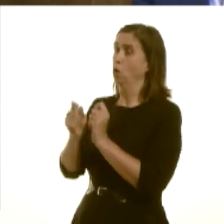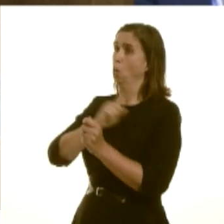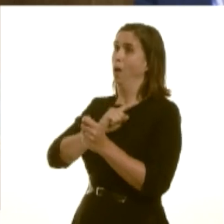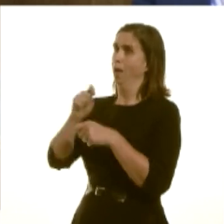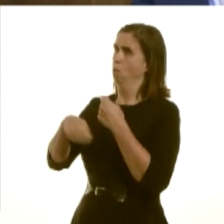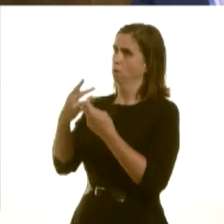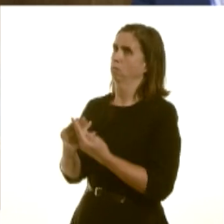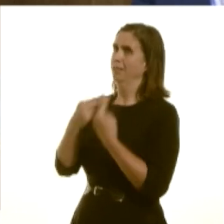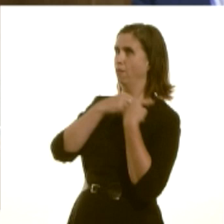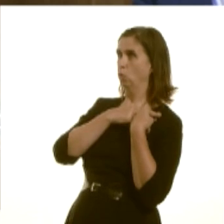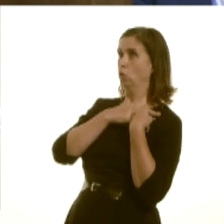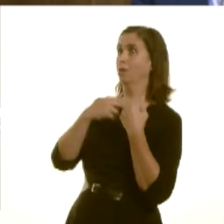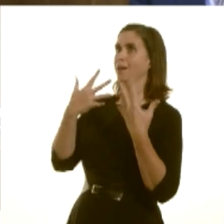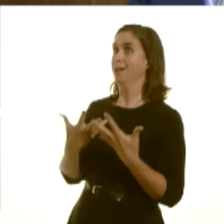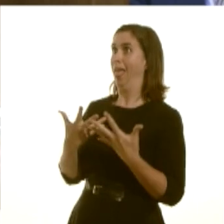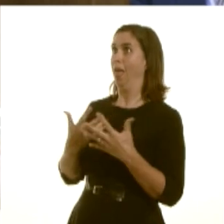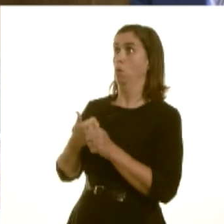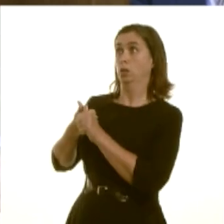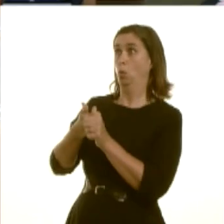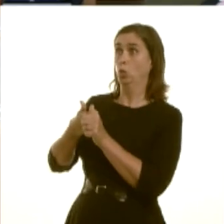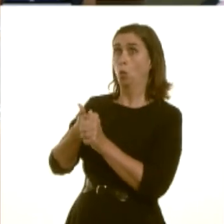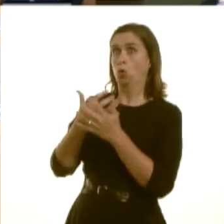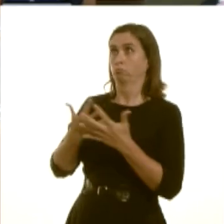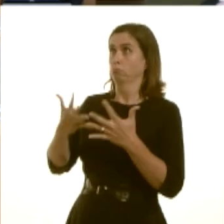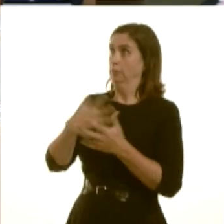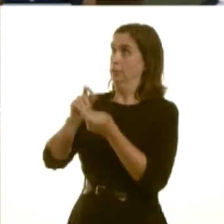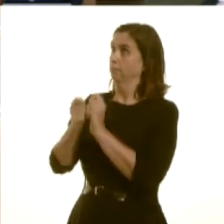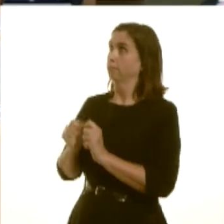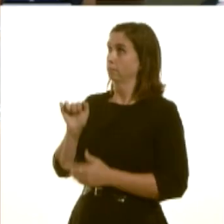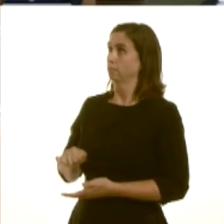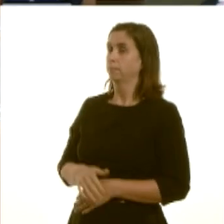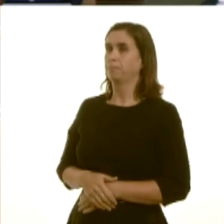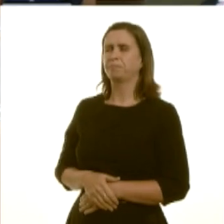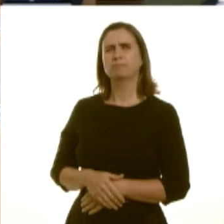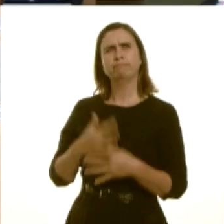glad to say, has gained increasing support. Keith Davies: In a world of growing uncertainty,